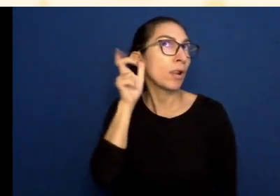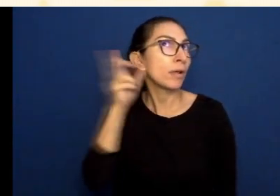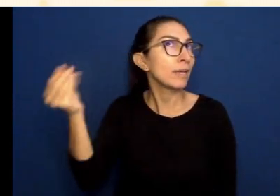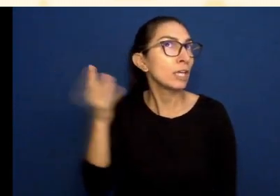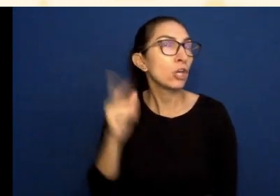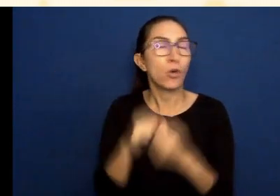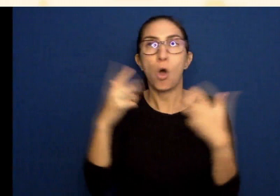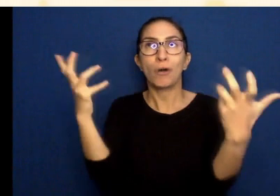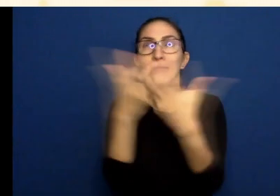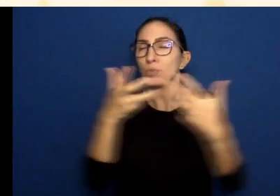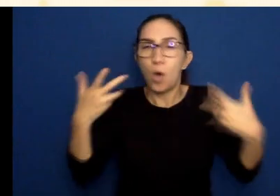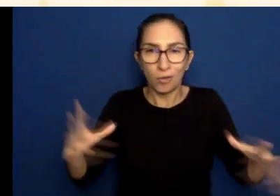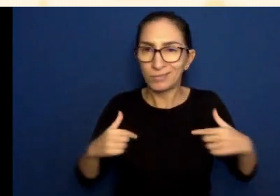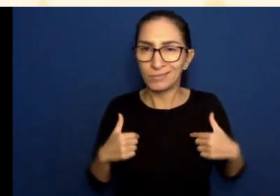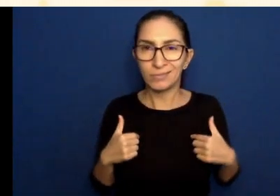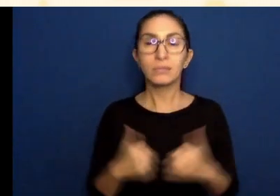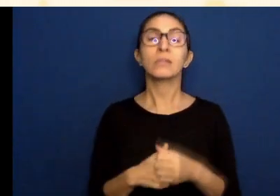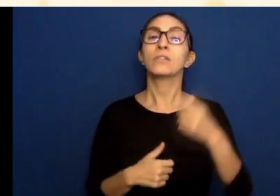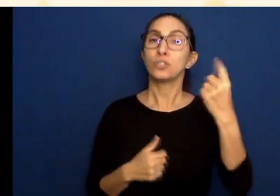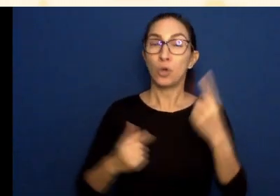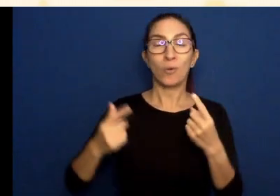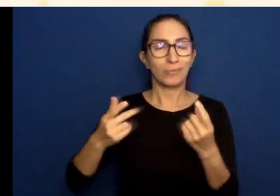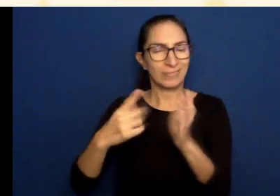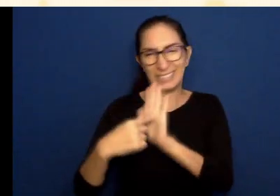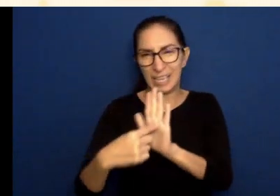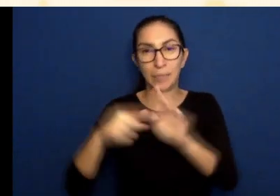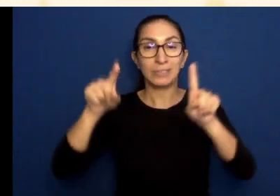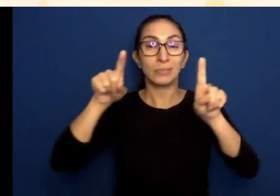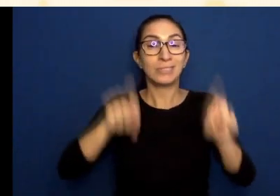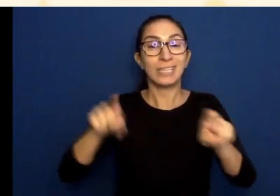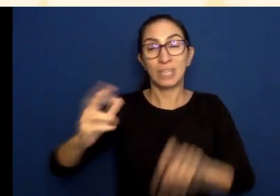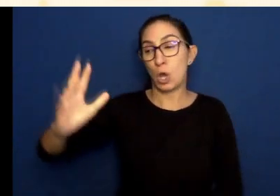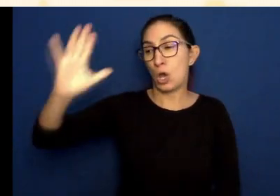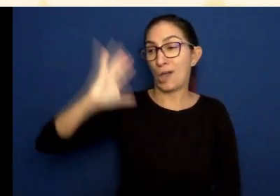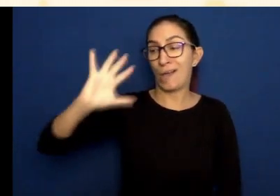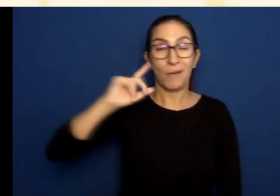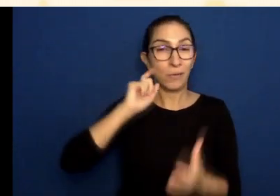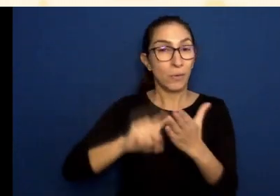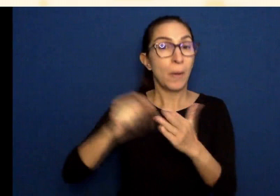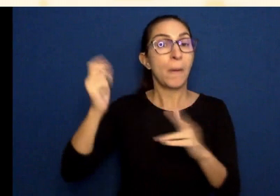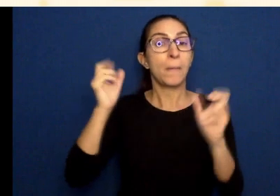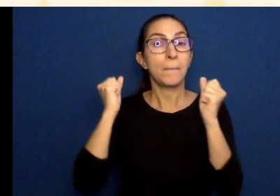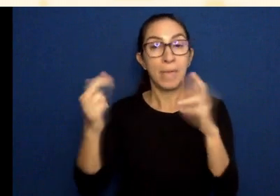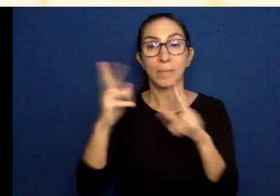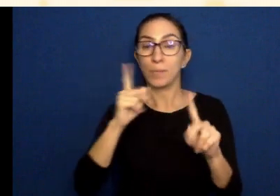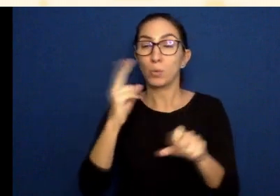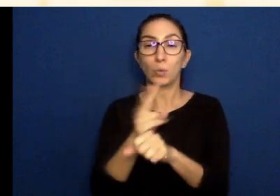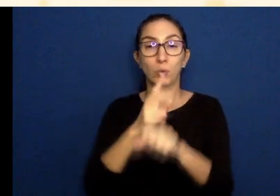Because I can see the screen so I know I have an expectation of what it is that I'm going to hear.